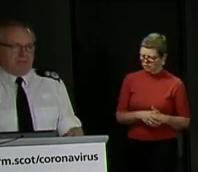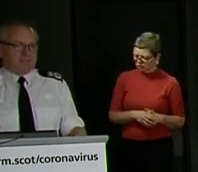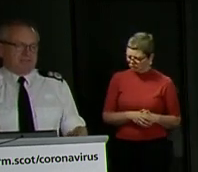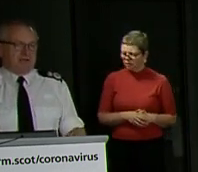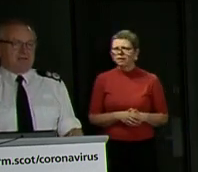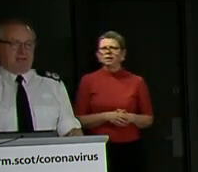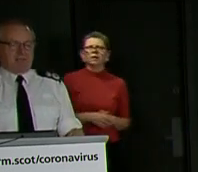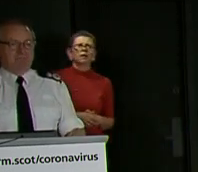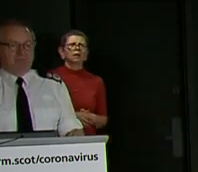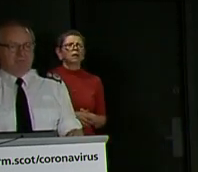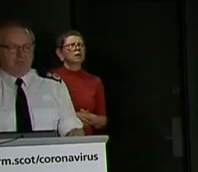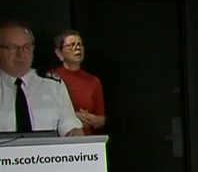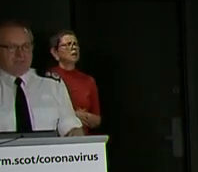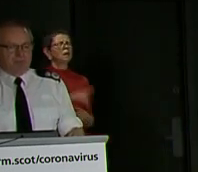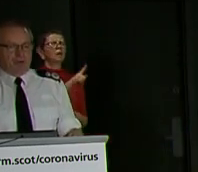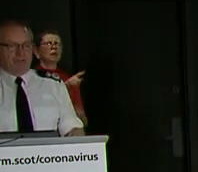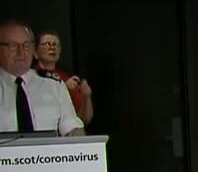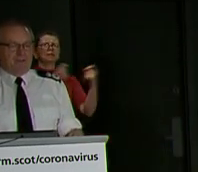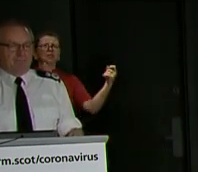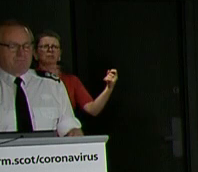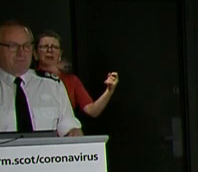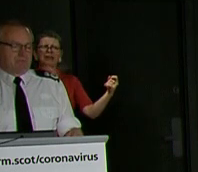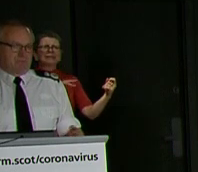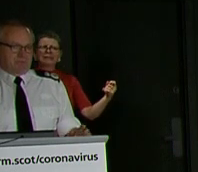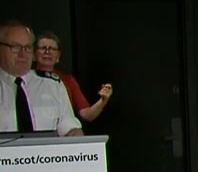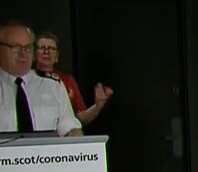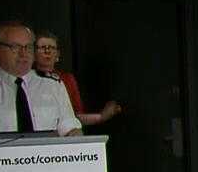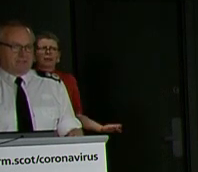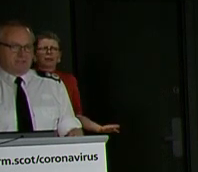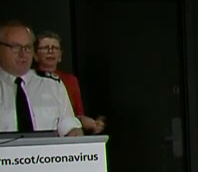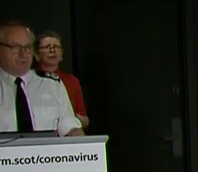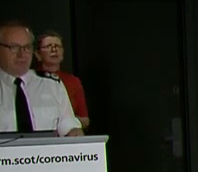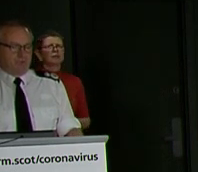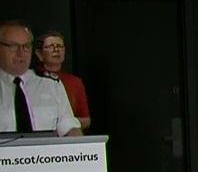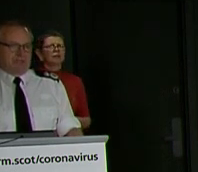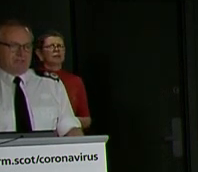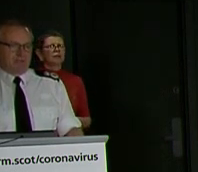I did see that front page this morning and a straightforward answer is, no, no intention